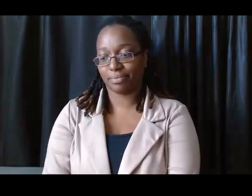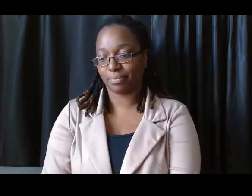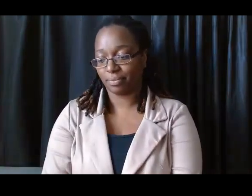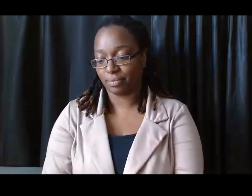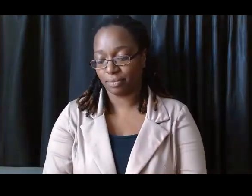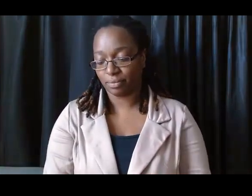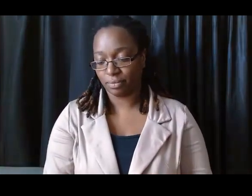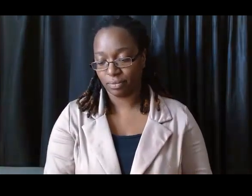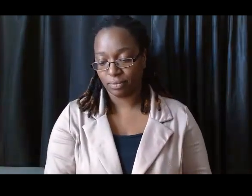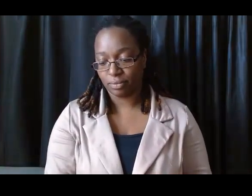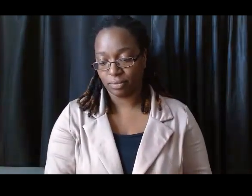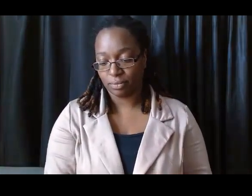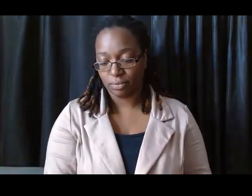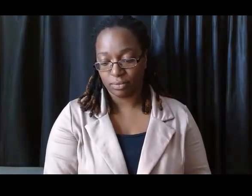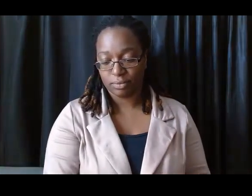Now there are a handful of States that don't just